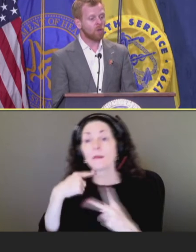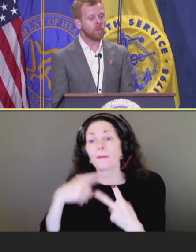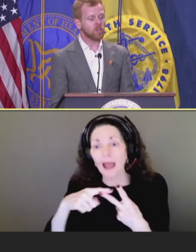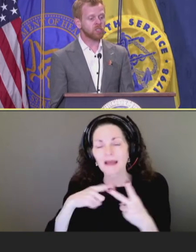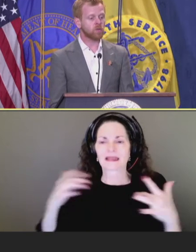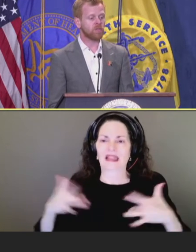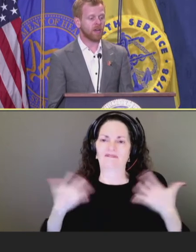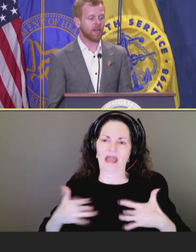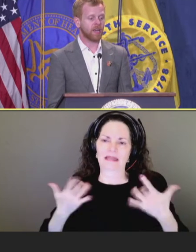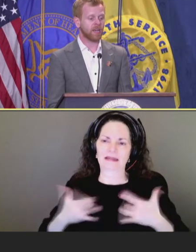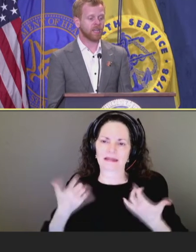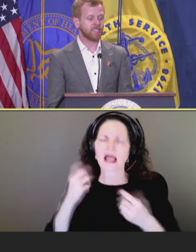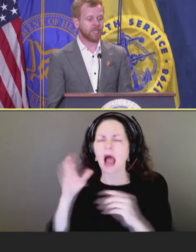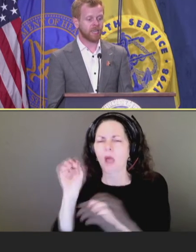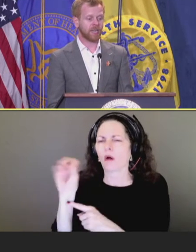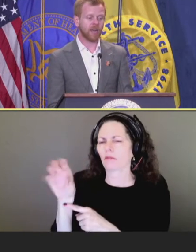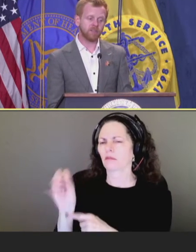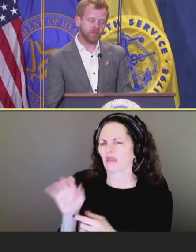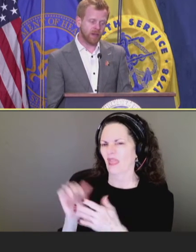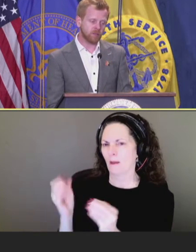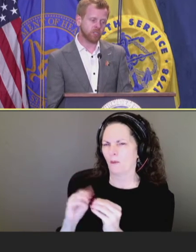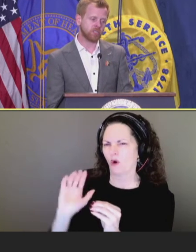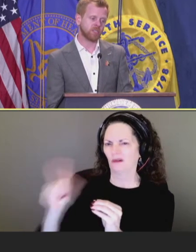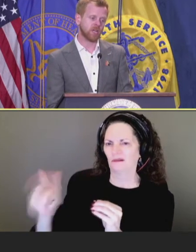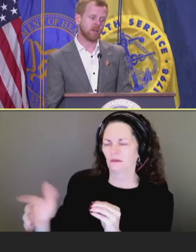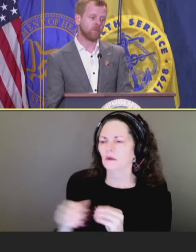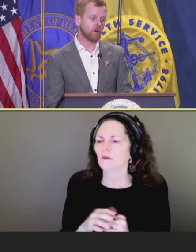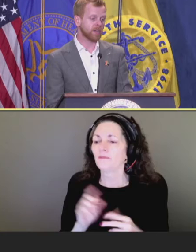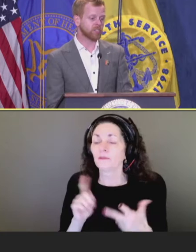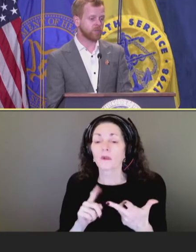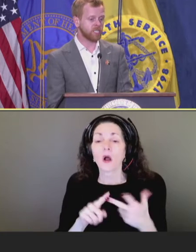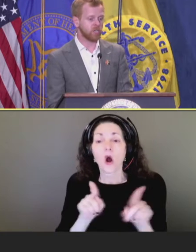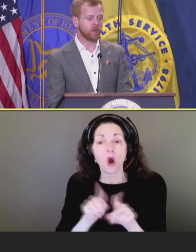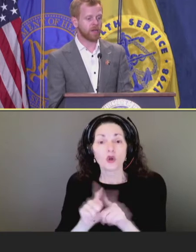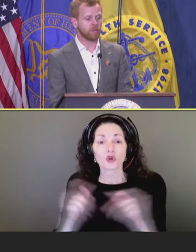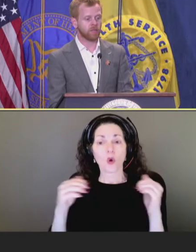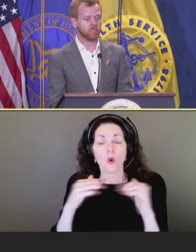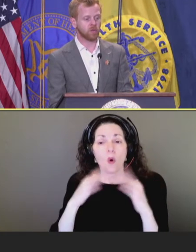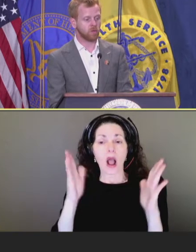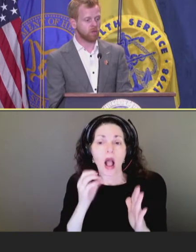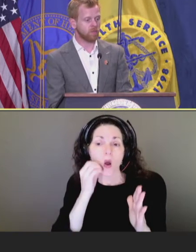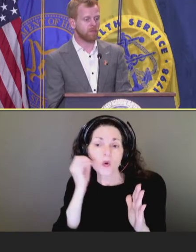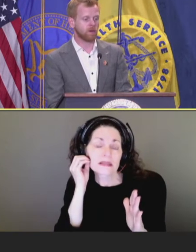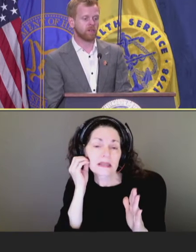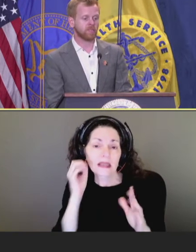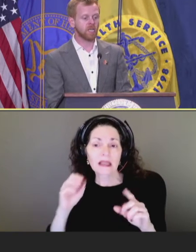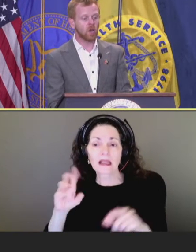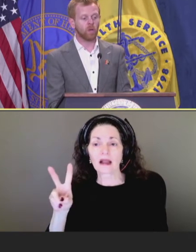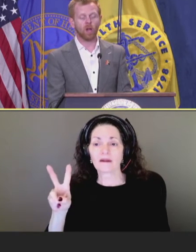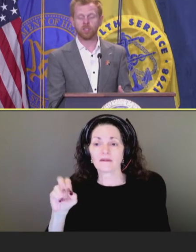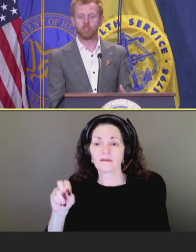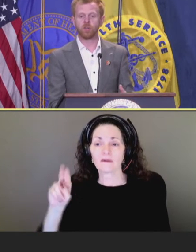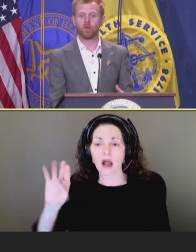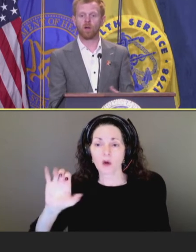We also provide dedicated housing vouchers for LGBTQIA+ community members. We also are